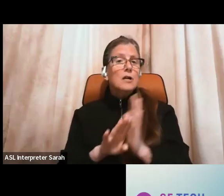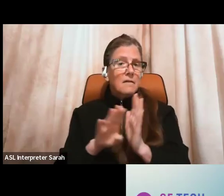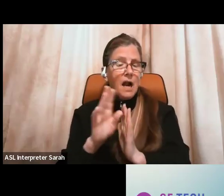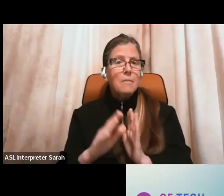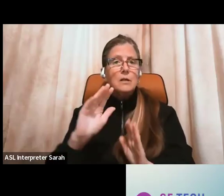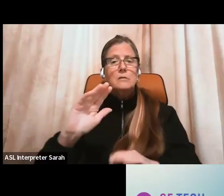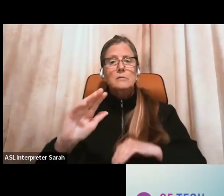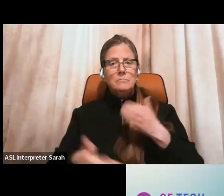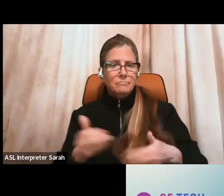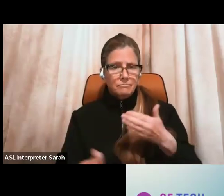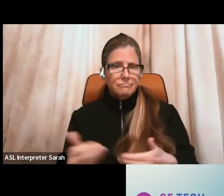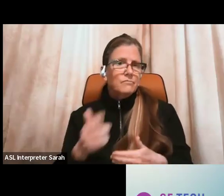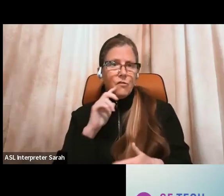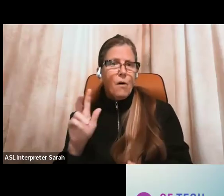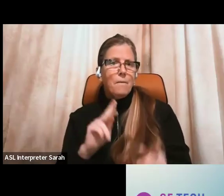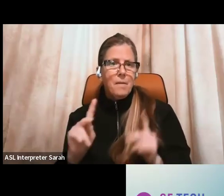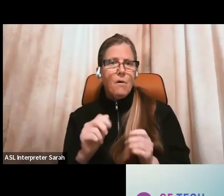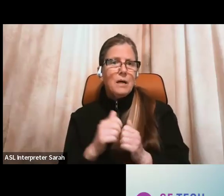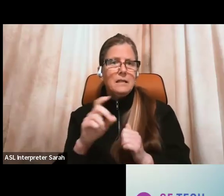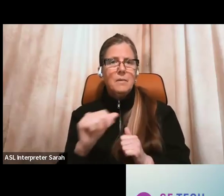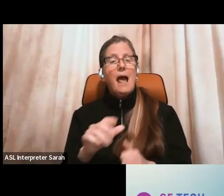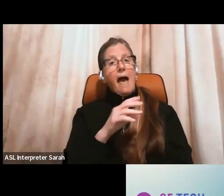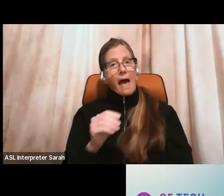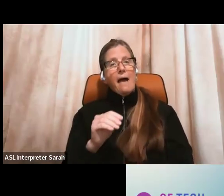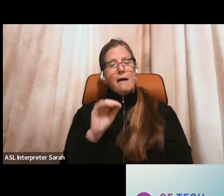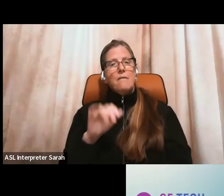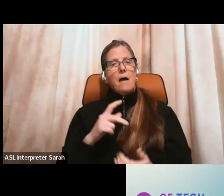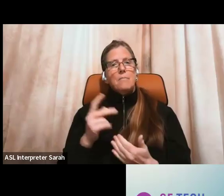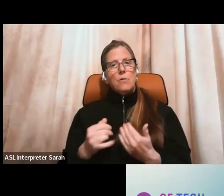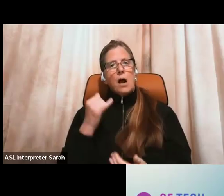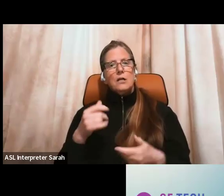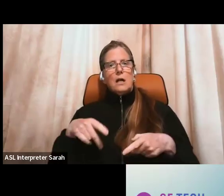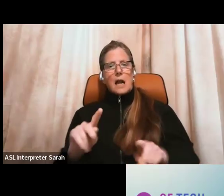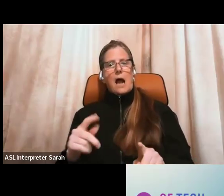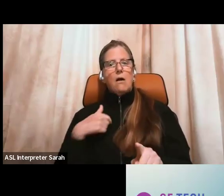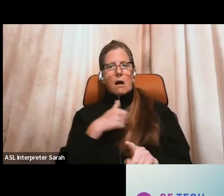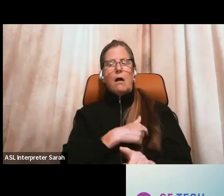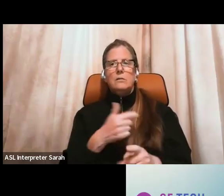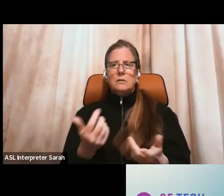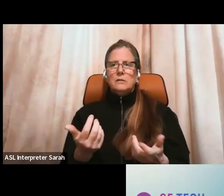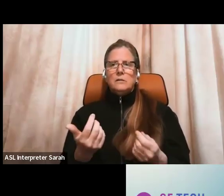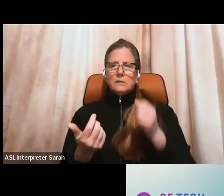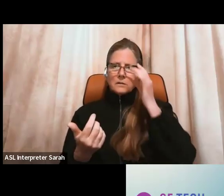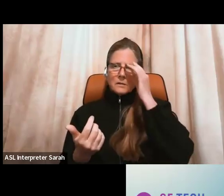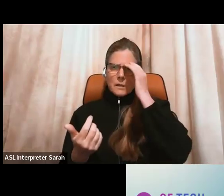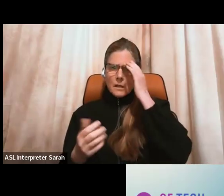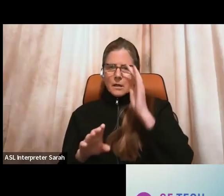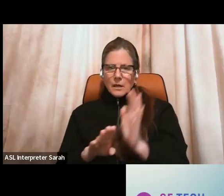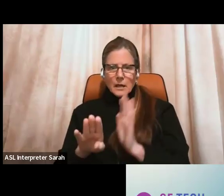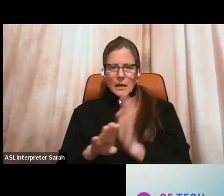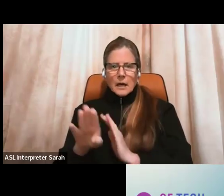and through the Beta Day project, we also developed an accessible NDA materials, because